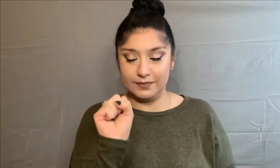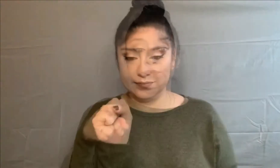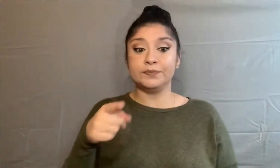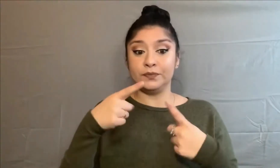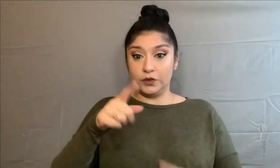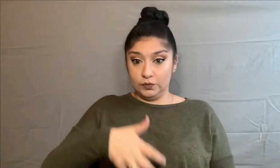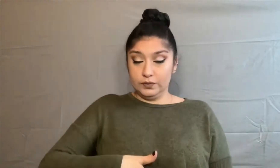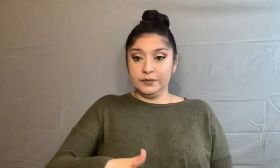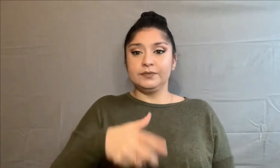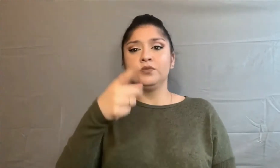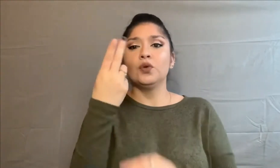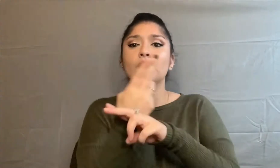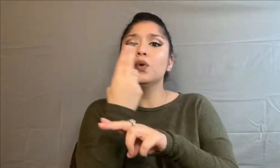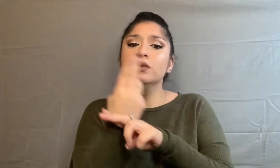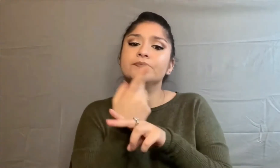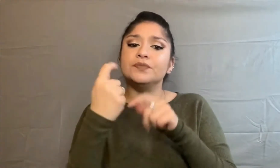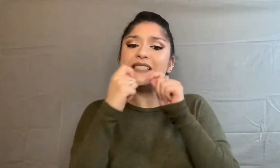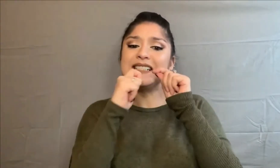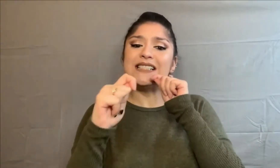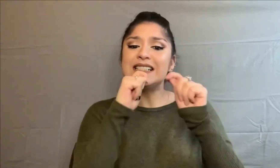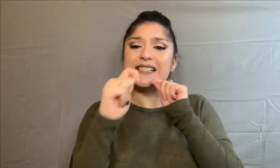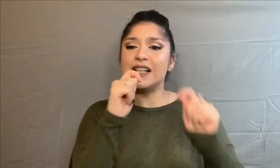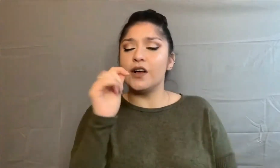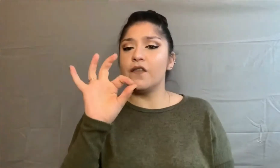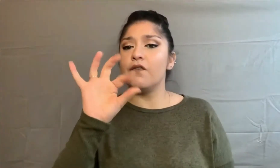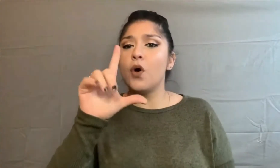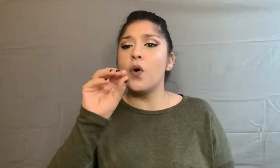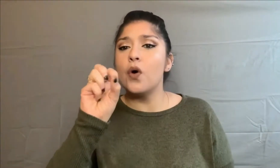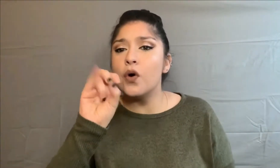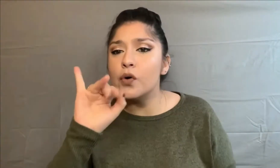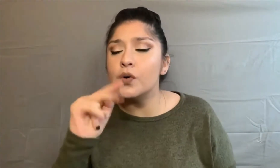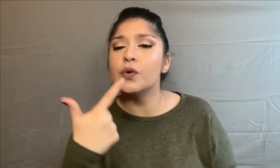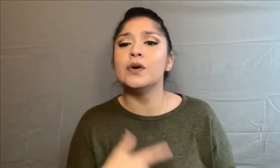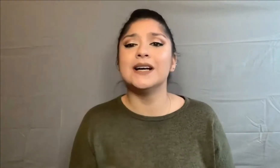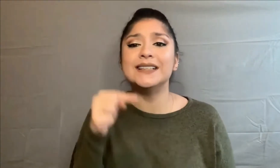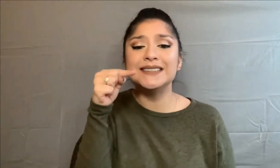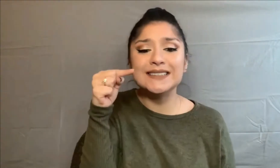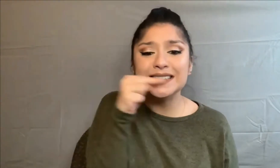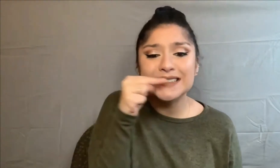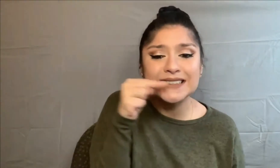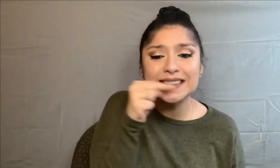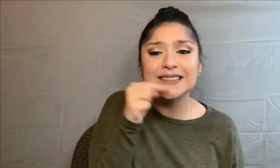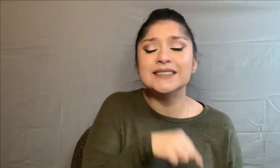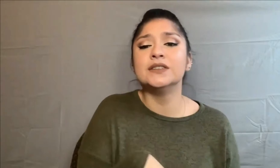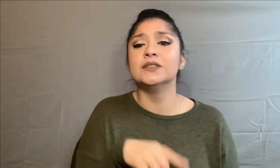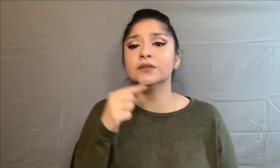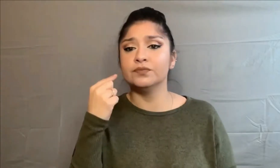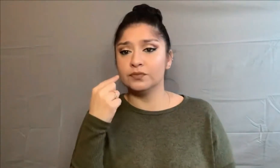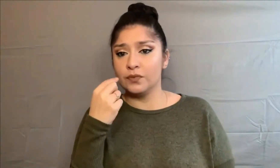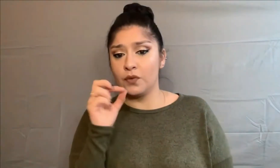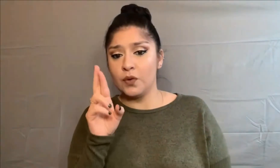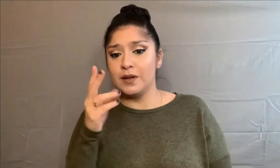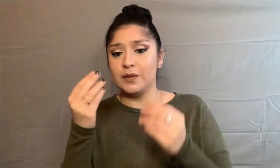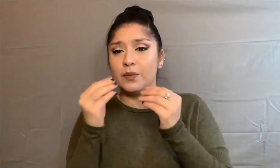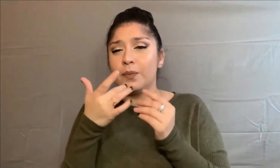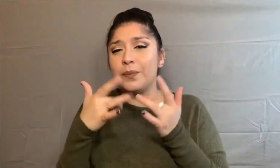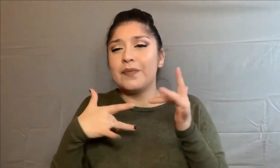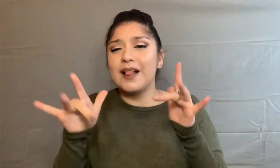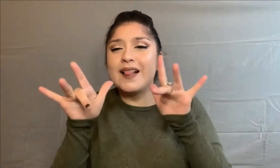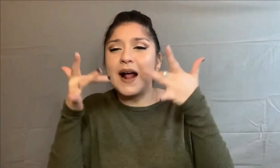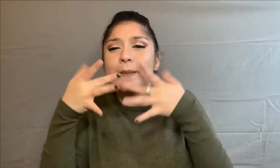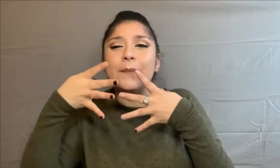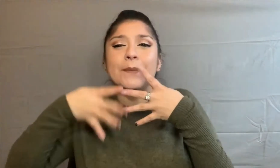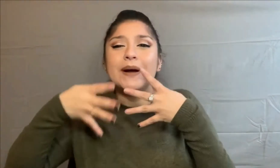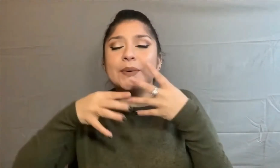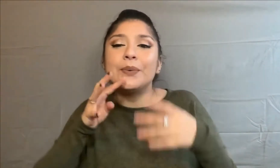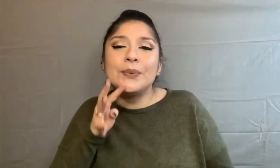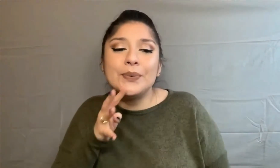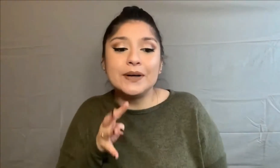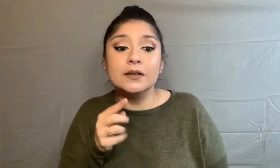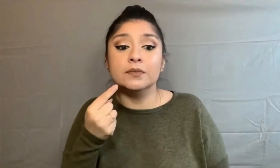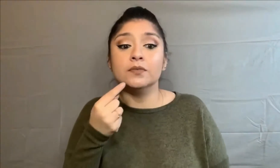to flossing and brushing, resulting in minor bleeding.